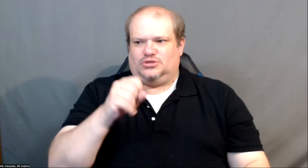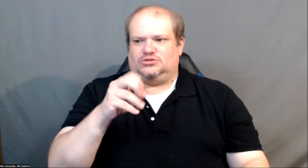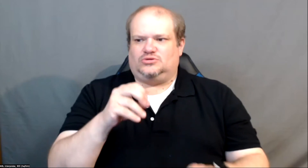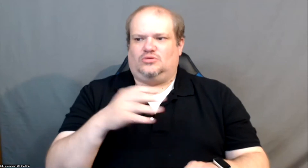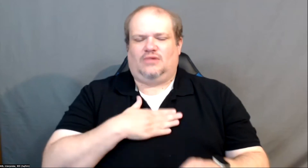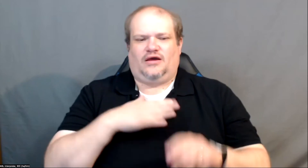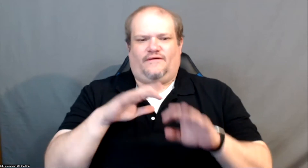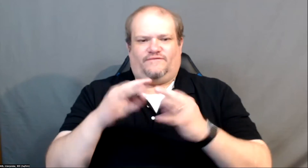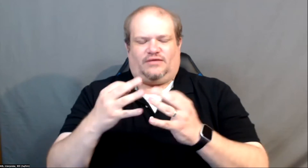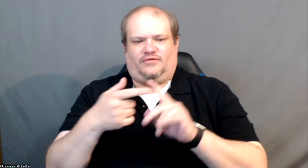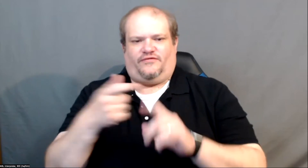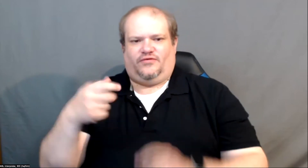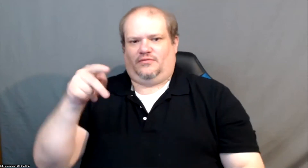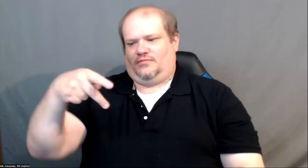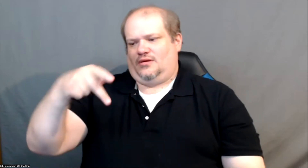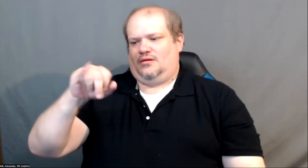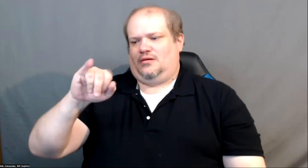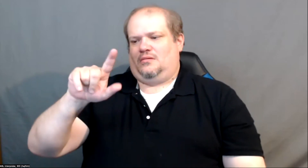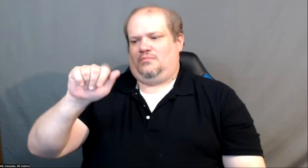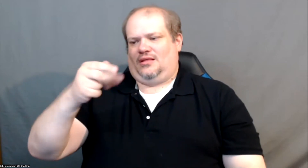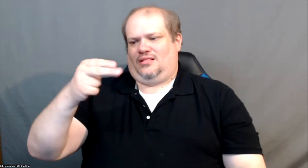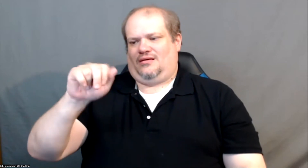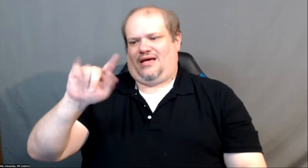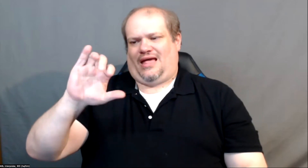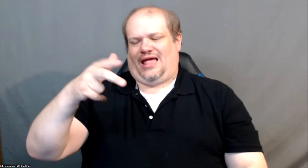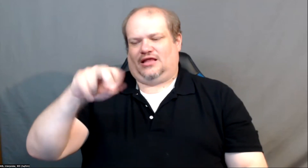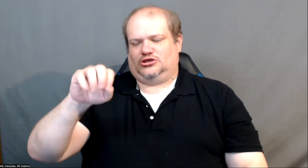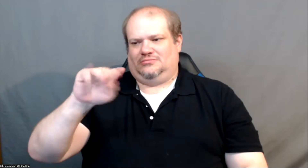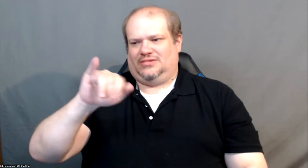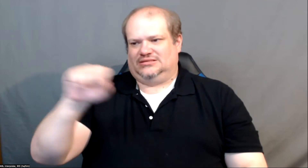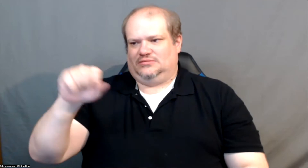from Pelahatchie, Mississippi. During the Great Migration, we moved up north, and then somehow,